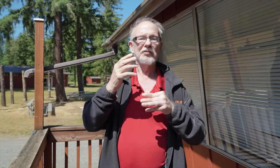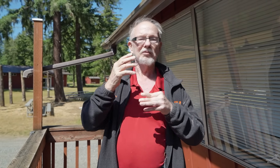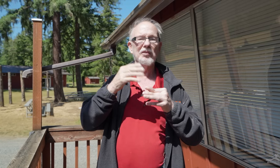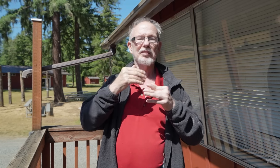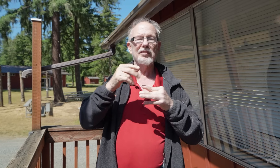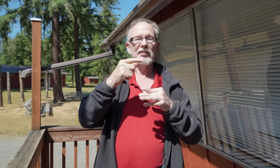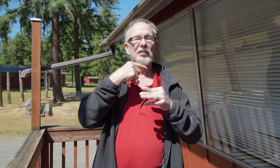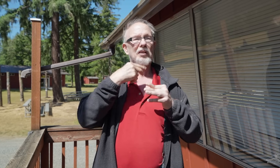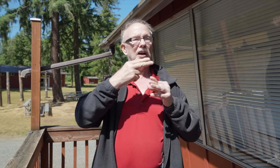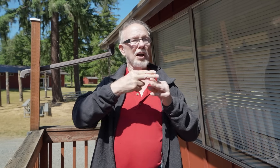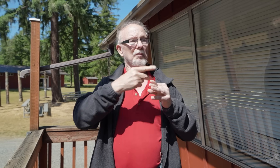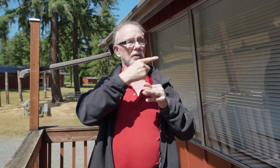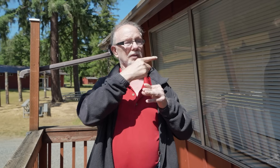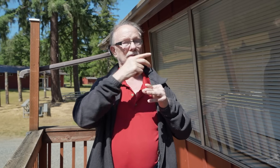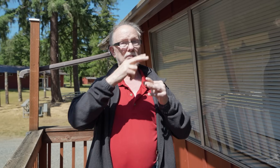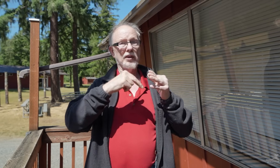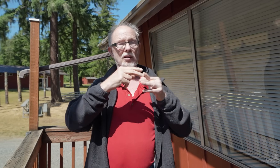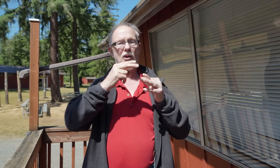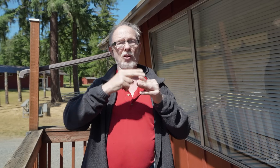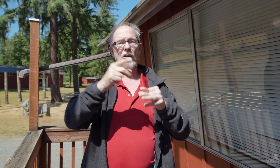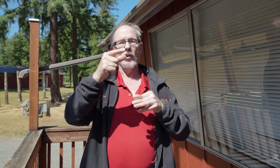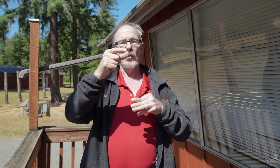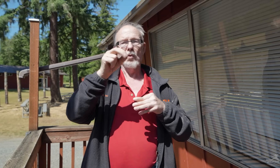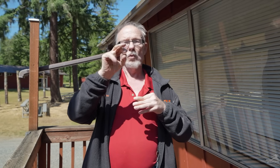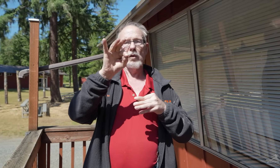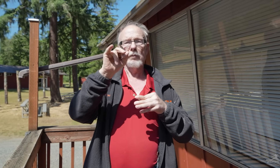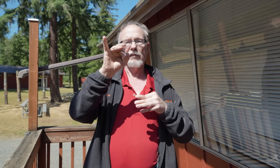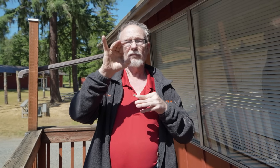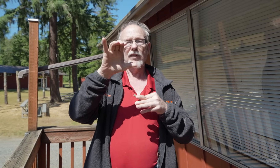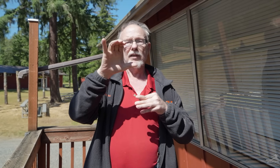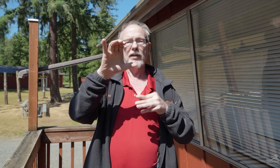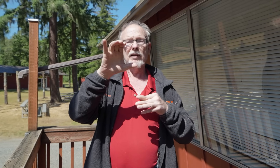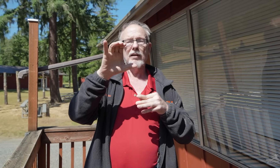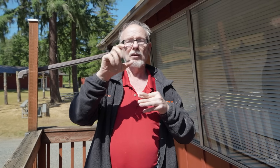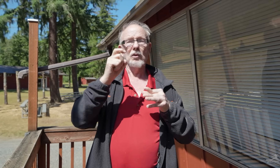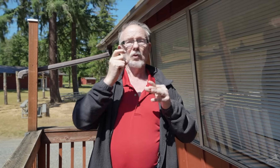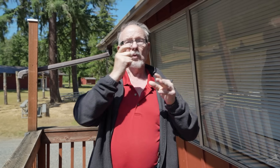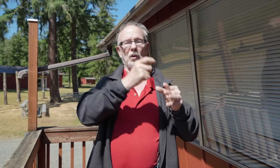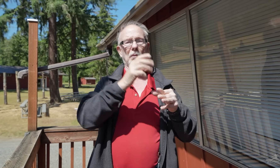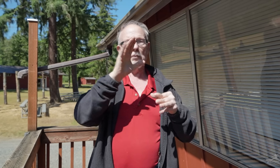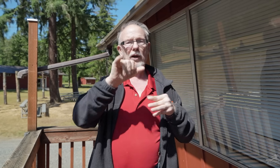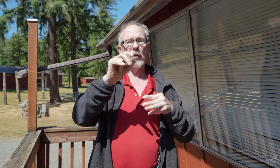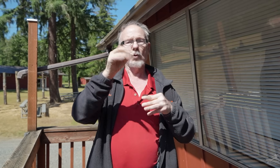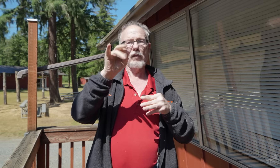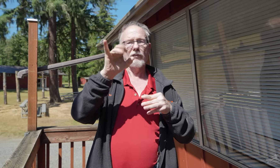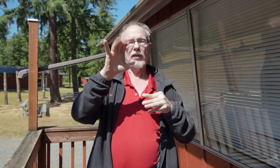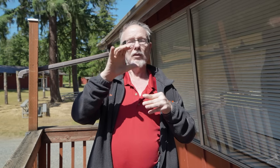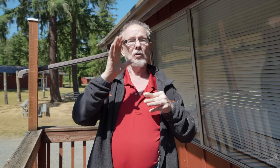This log scale house was donated by Georgia Pacific. It was donated by them —